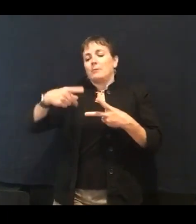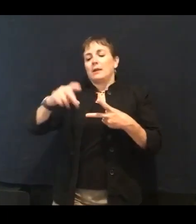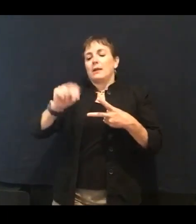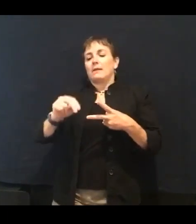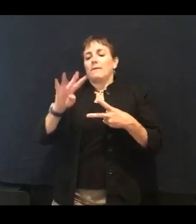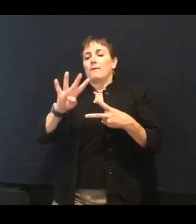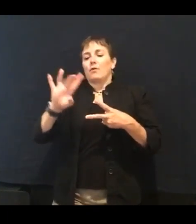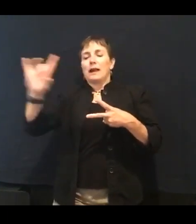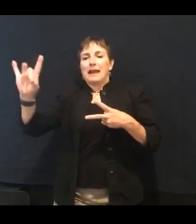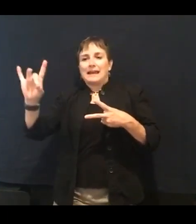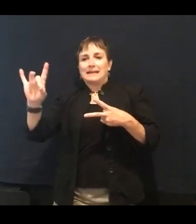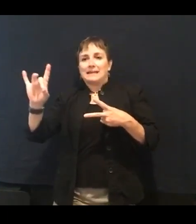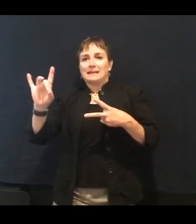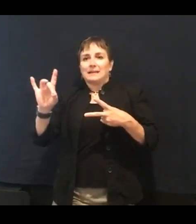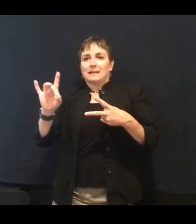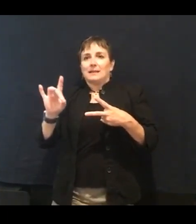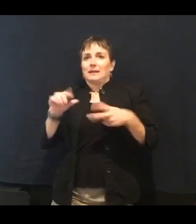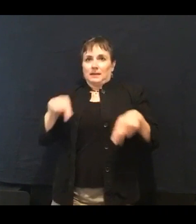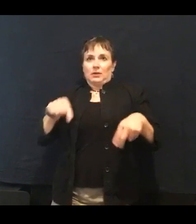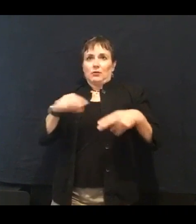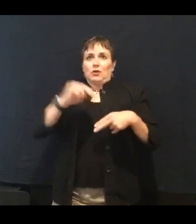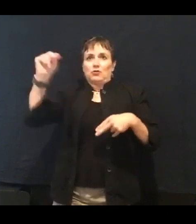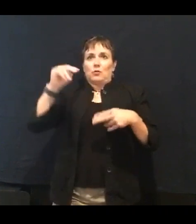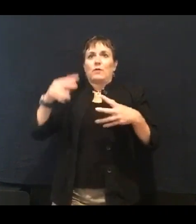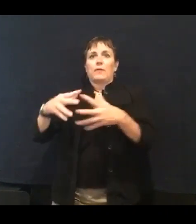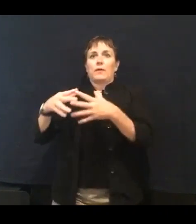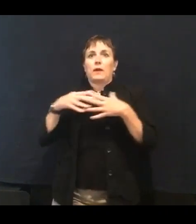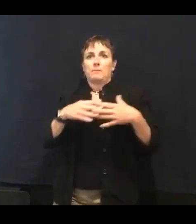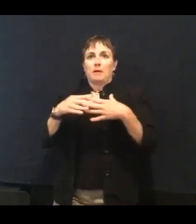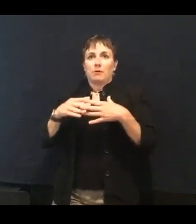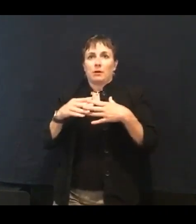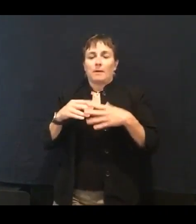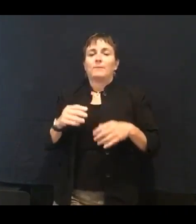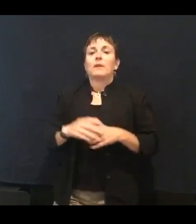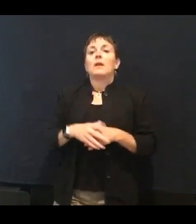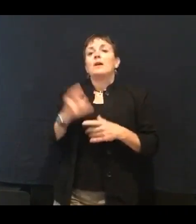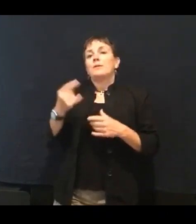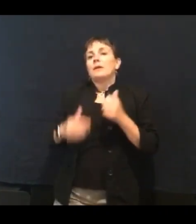mutation in North America, which is particularly prevalent amongst those of Ashkenazi Jewish